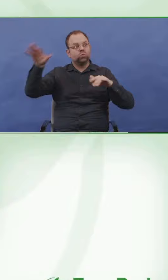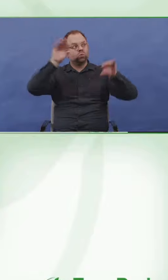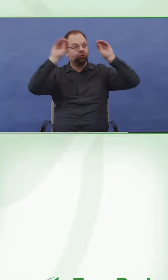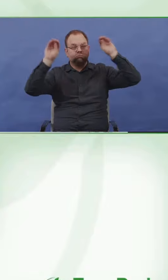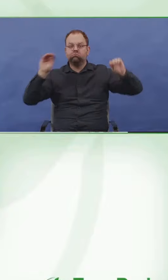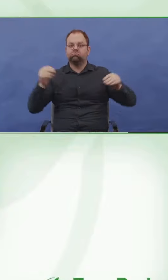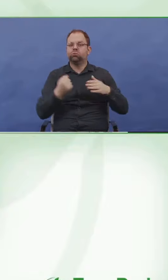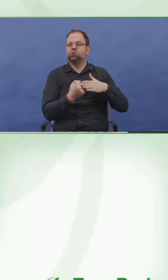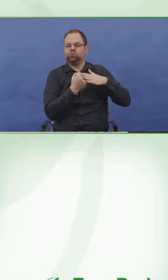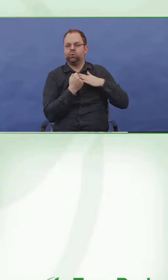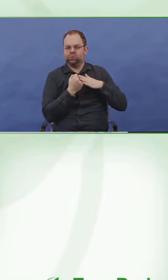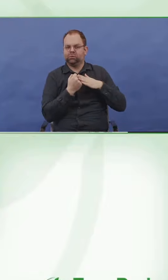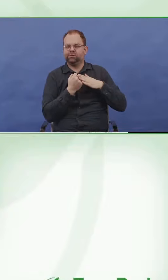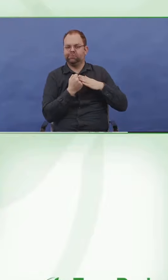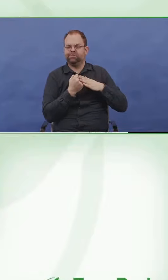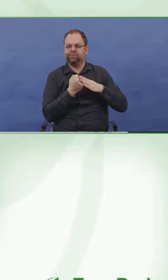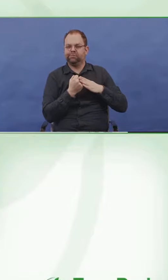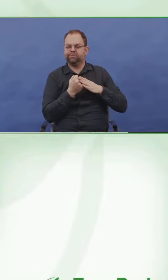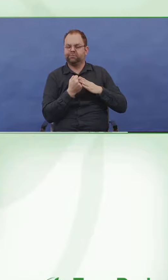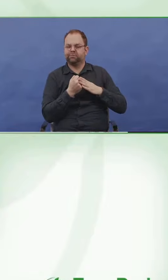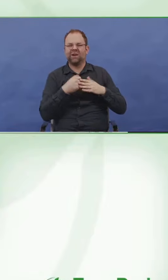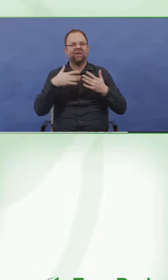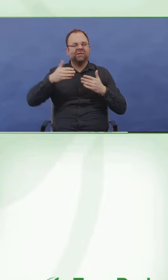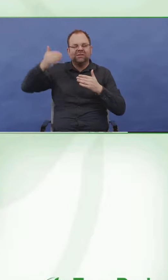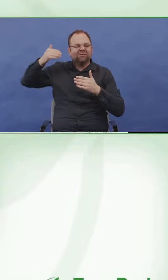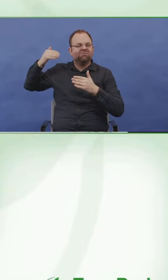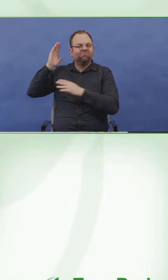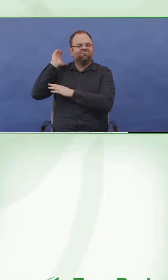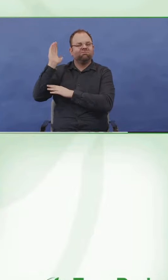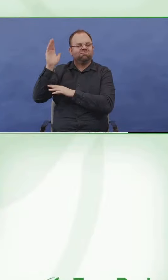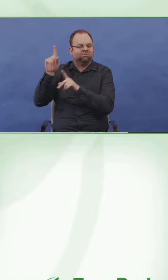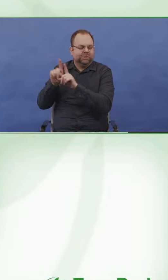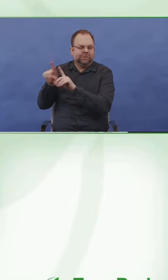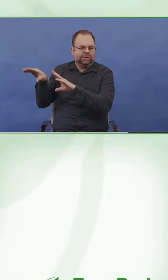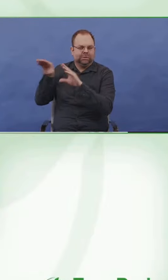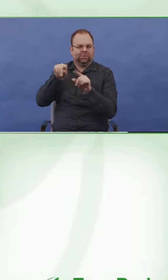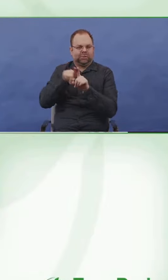This clearly adopts the support paradigms, the community has